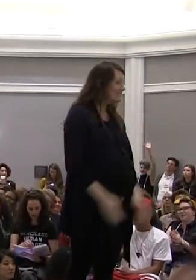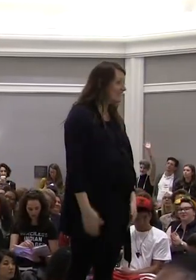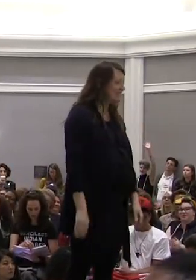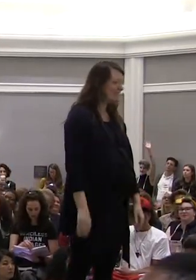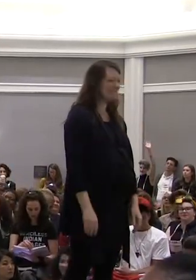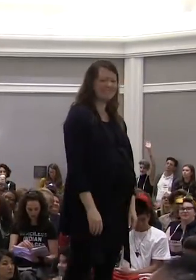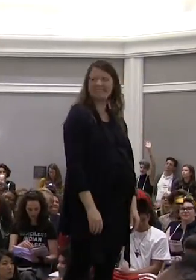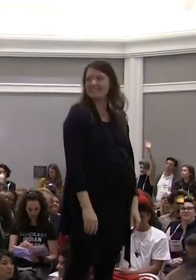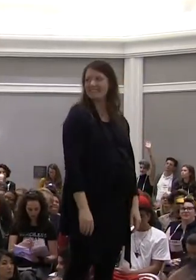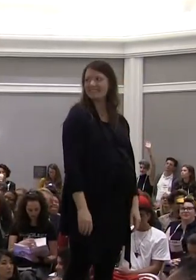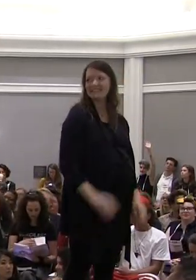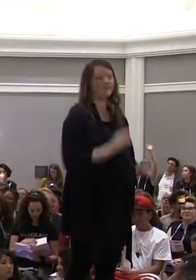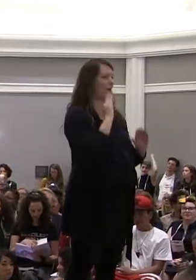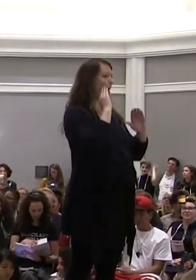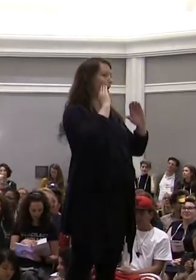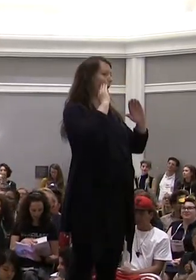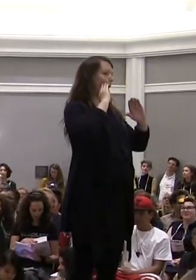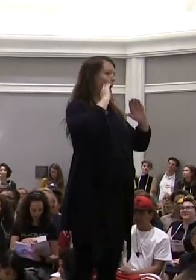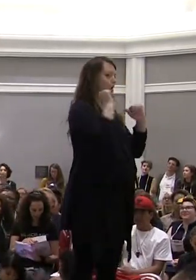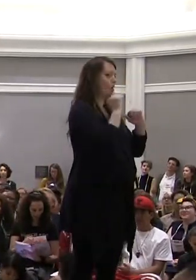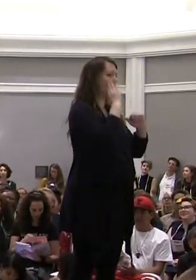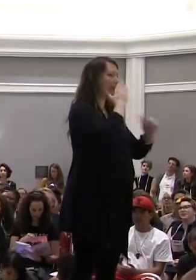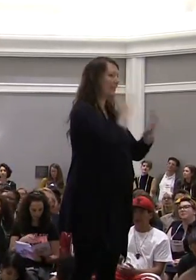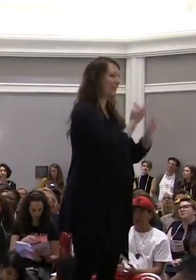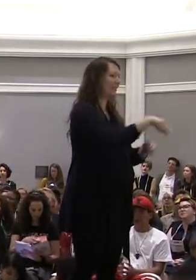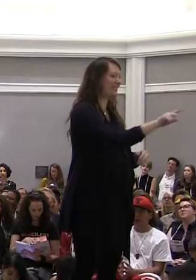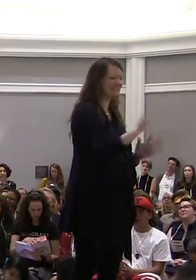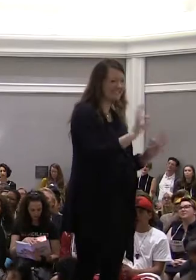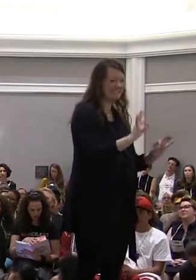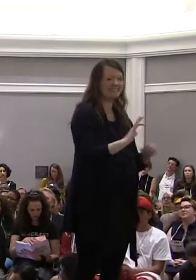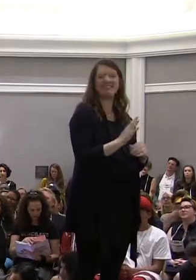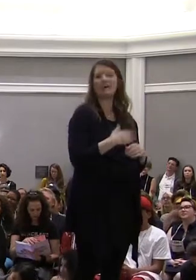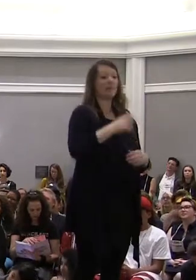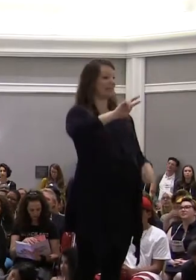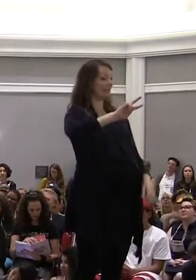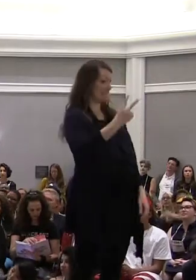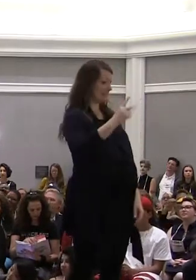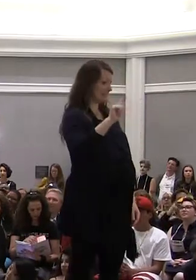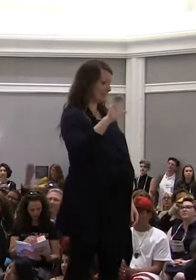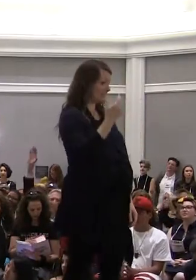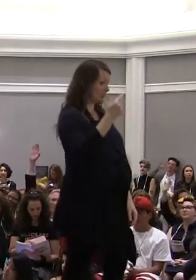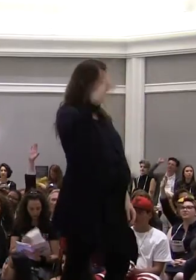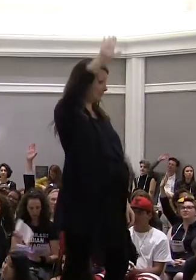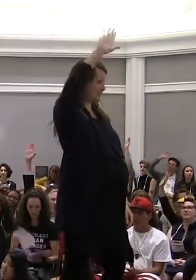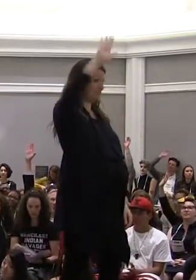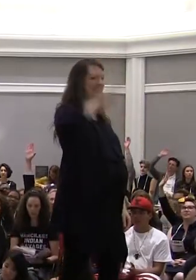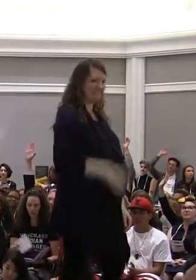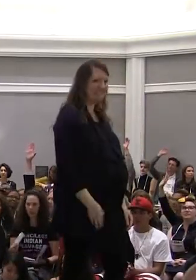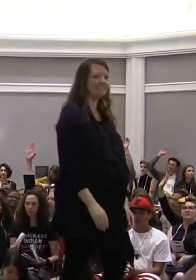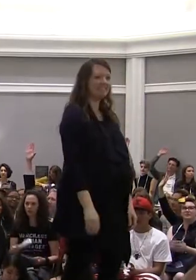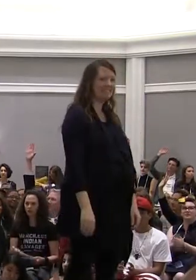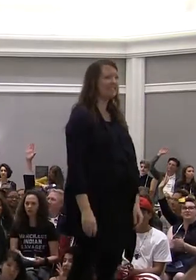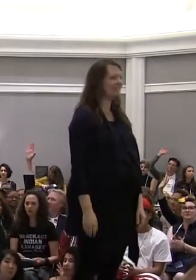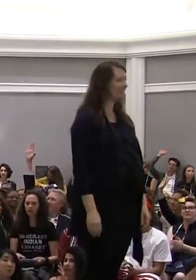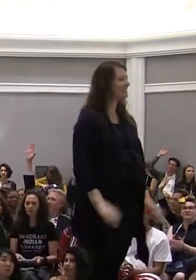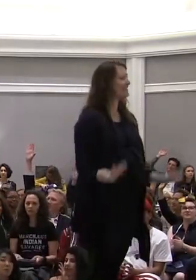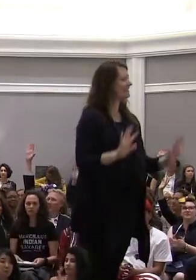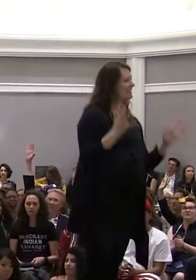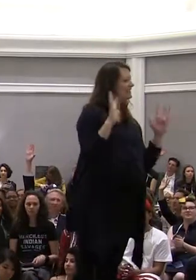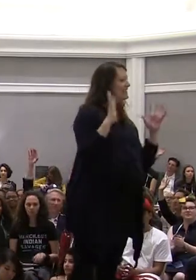We hope to do right by you, okay? This is my second TCG National Conference. Welcome back!